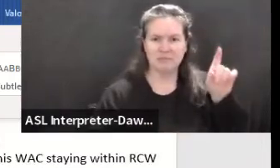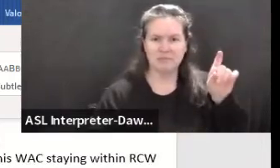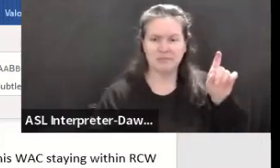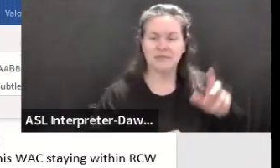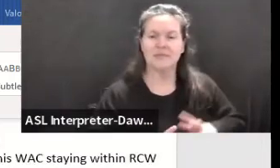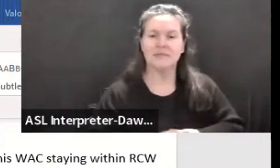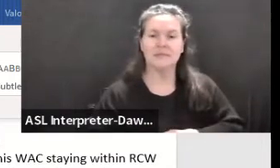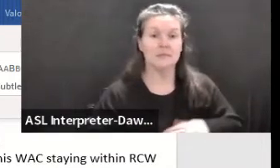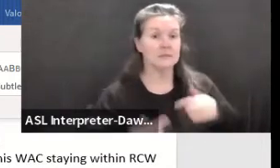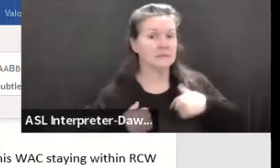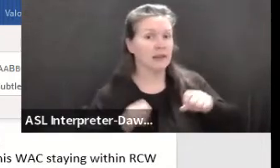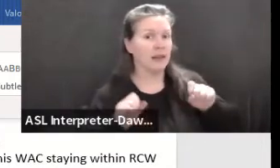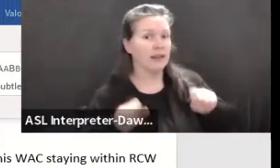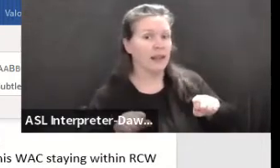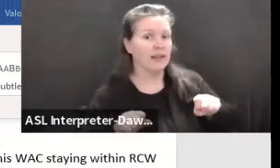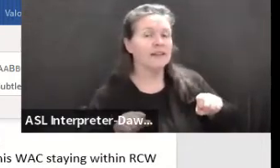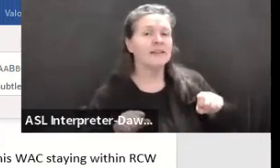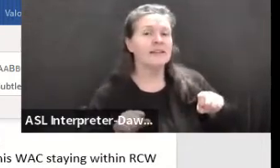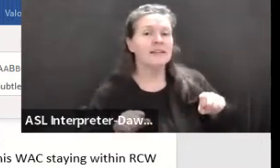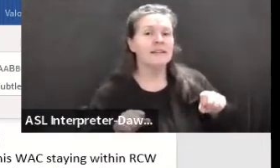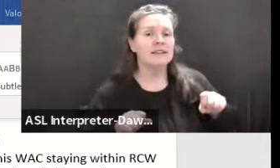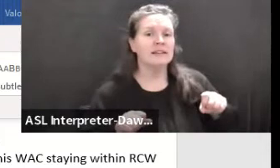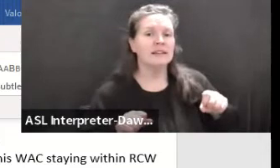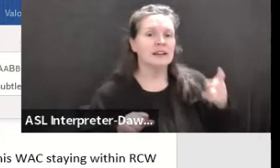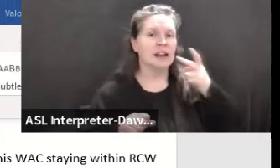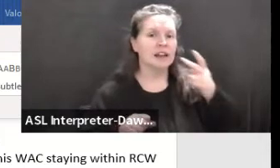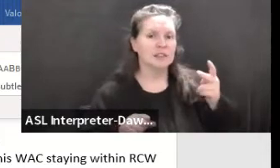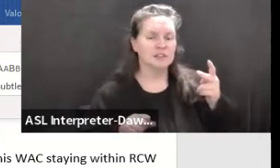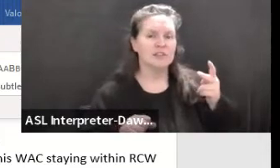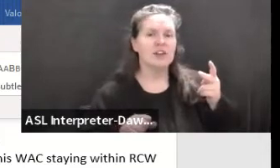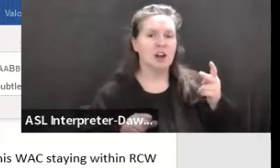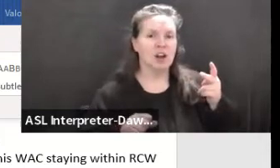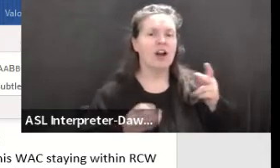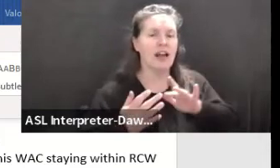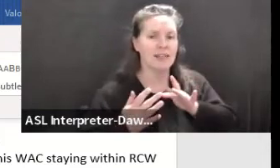[Ashley] I can. So I saw in multiple of trainings, both online and in conferences,